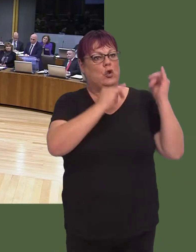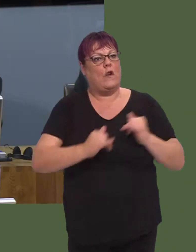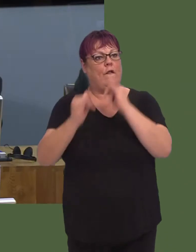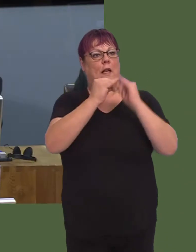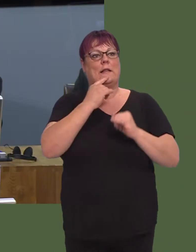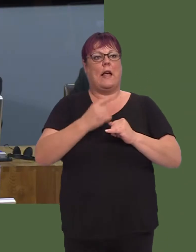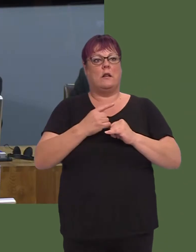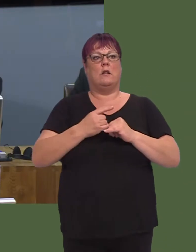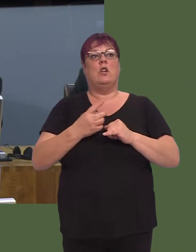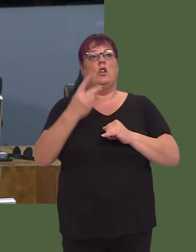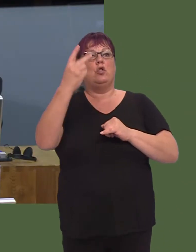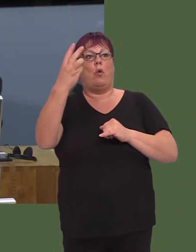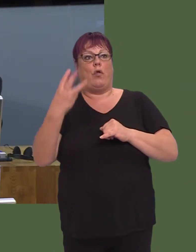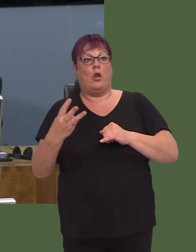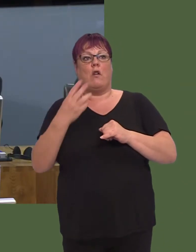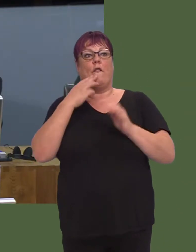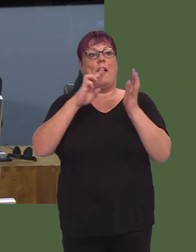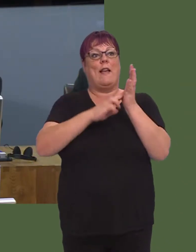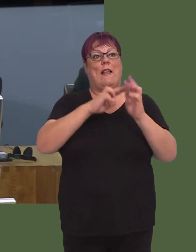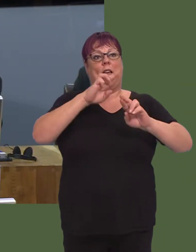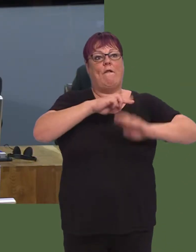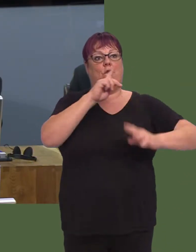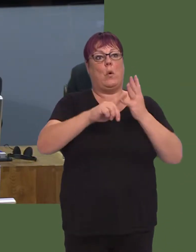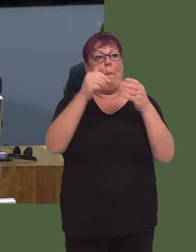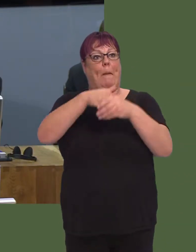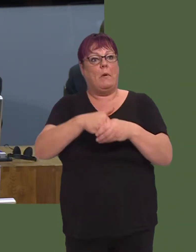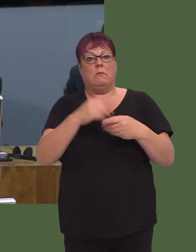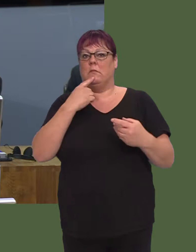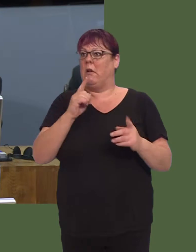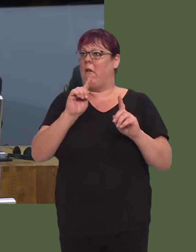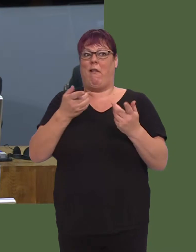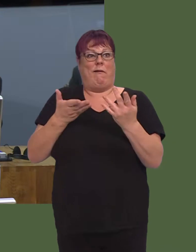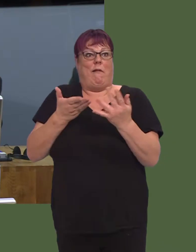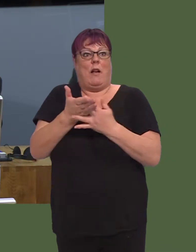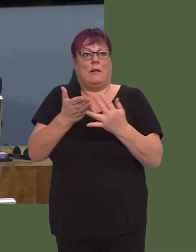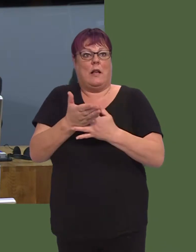also showed that two thirds of NFU members asked in Wales said that they were not able